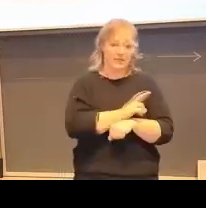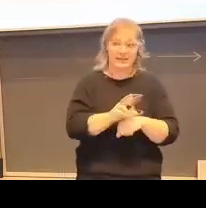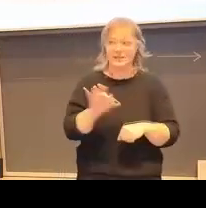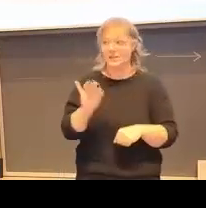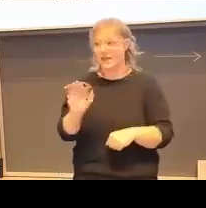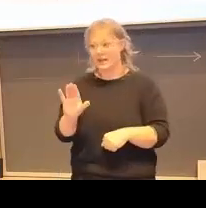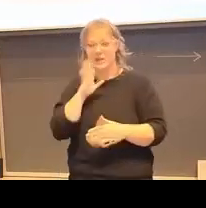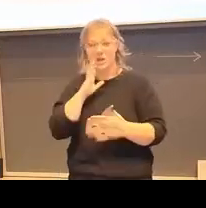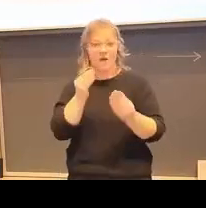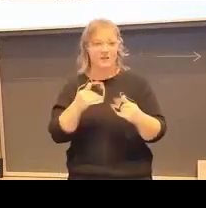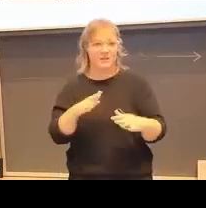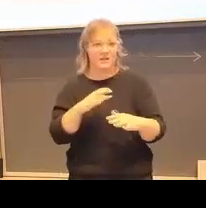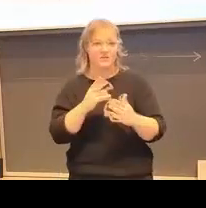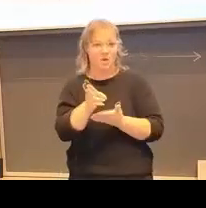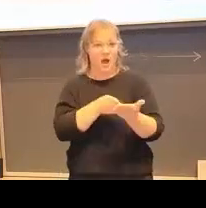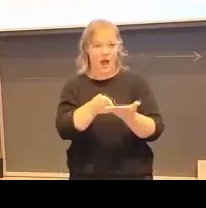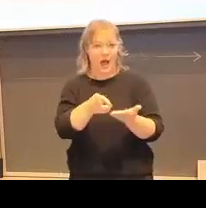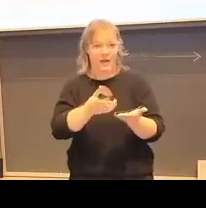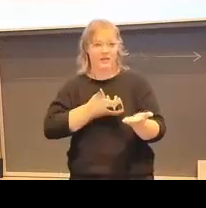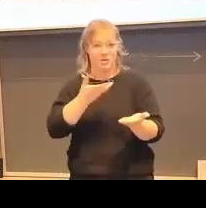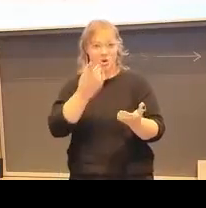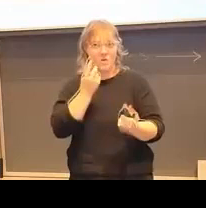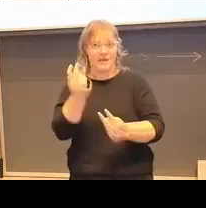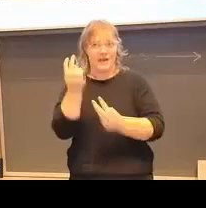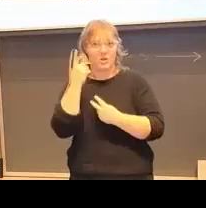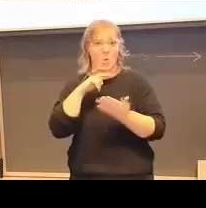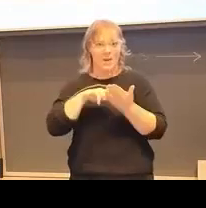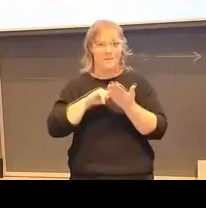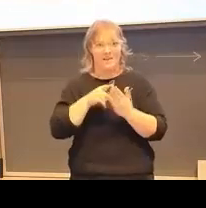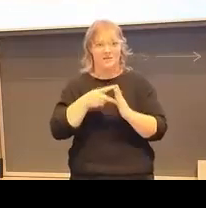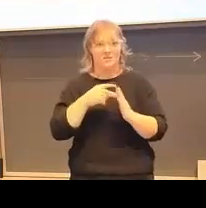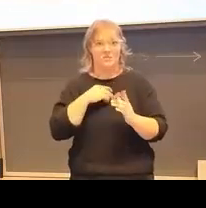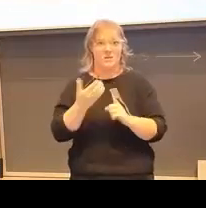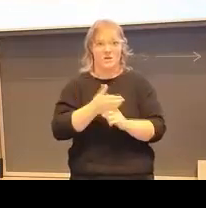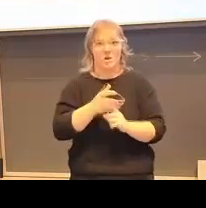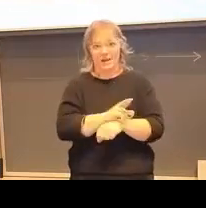for honest reflection about what it meant to be a resident in the current educational climate we